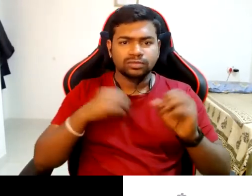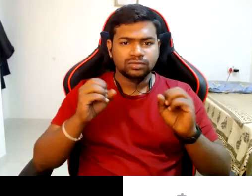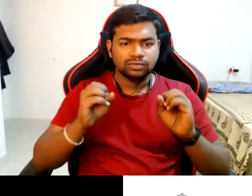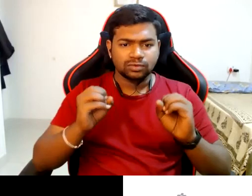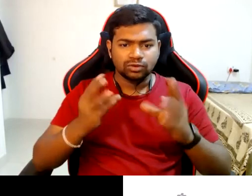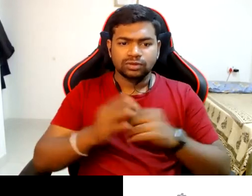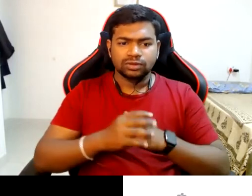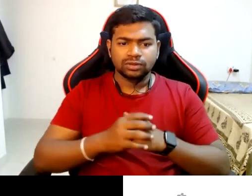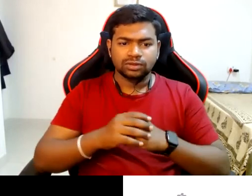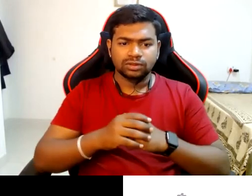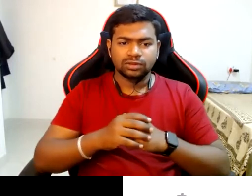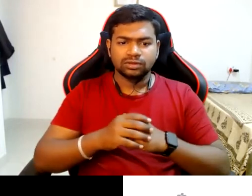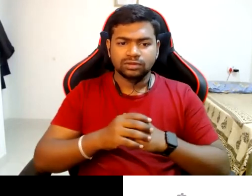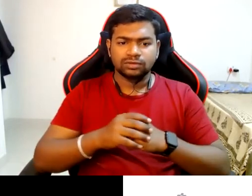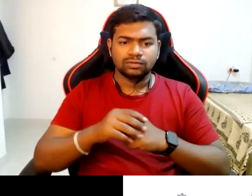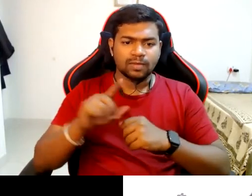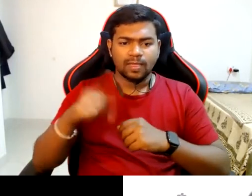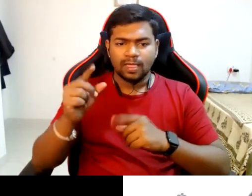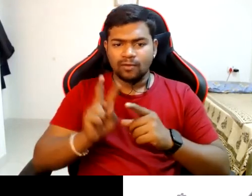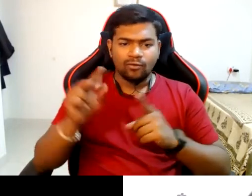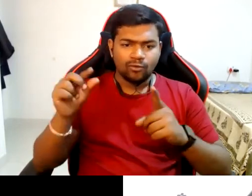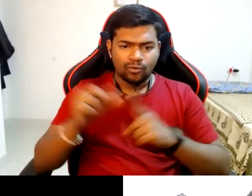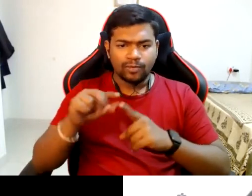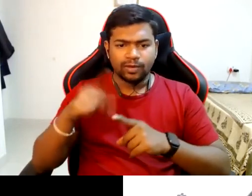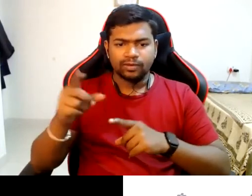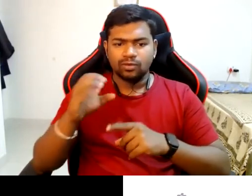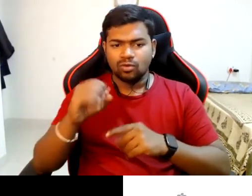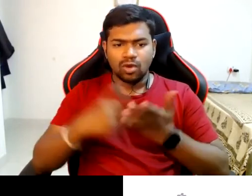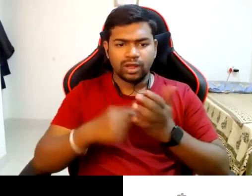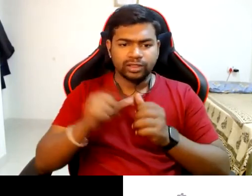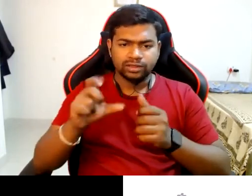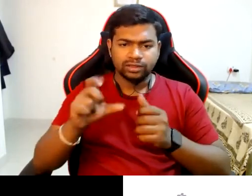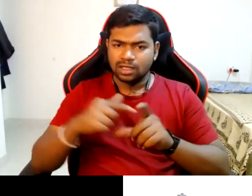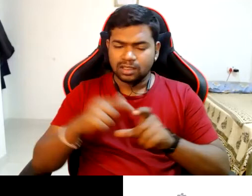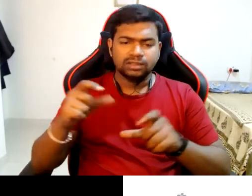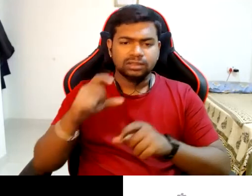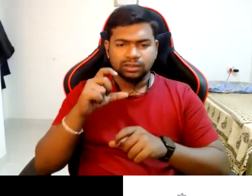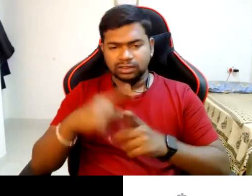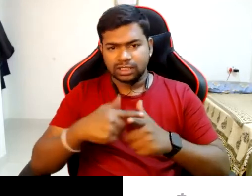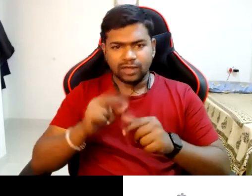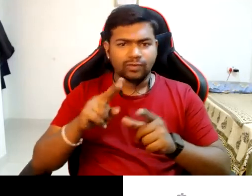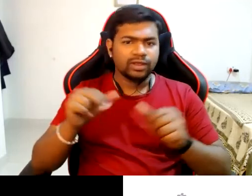And then I moved to VB. Then I'm moved to Oracle. Then I moved to Java, C++.